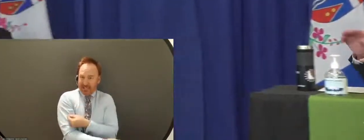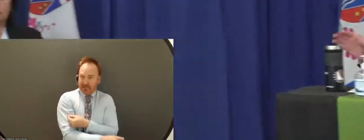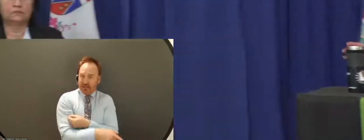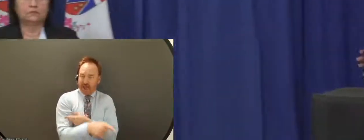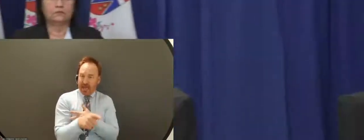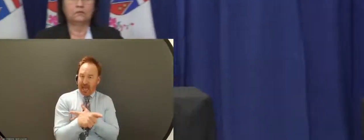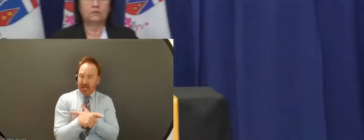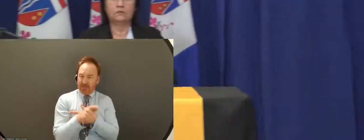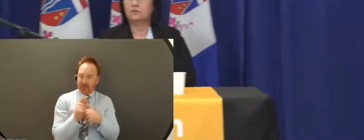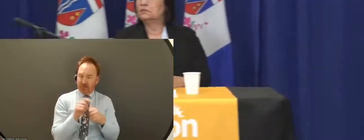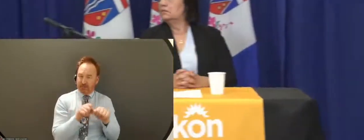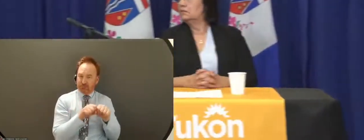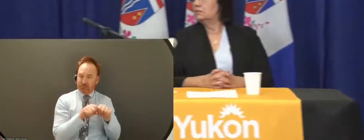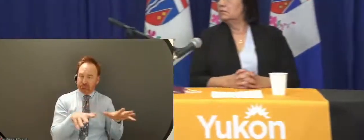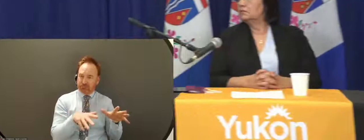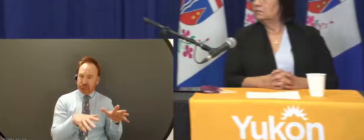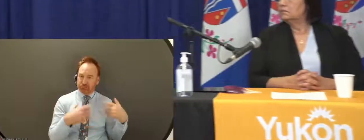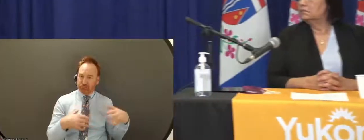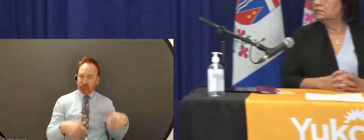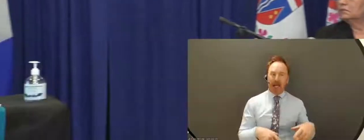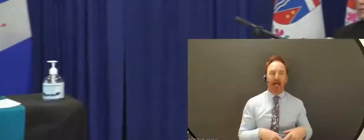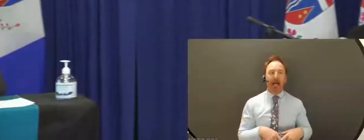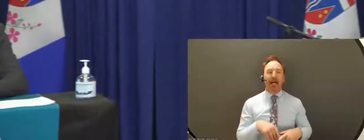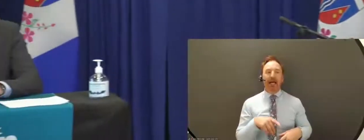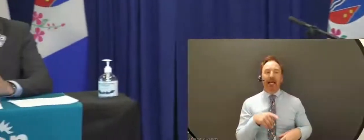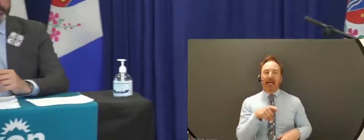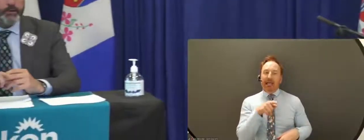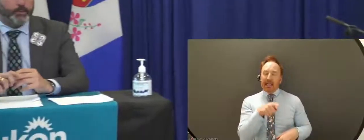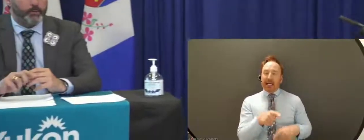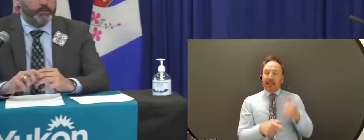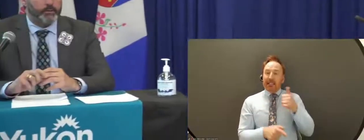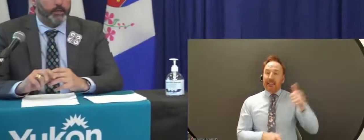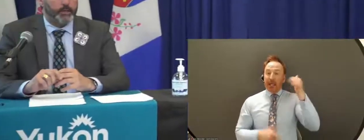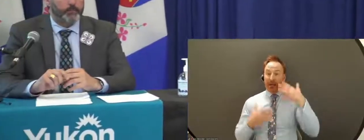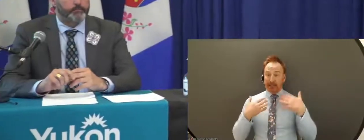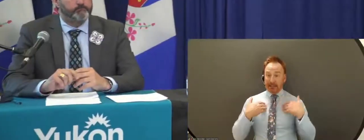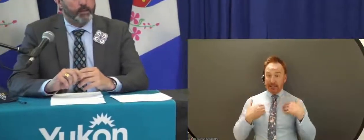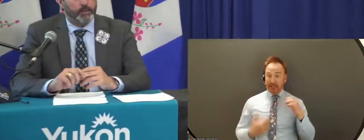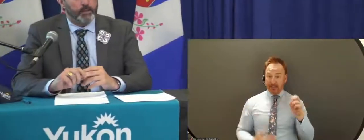enough information to got that story.